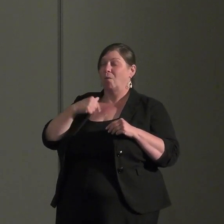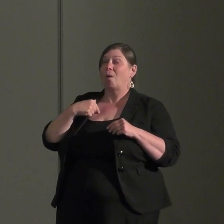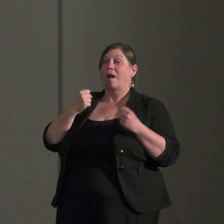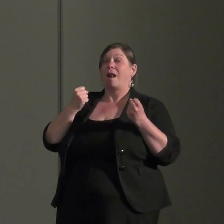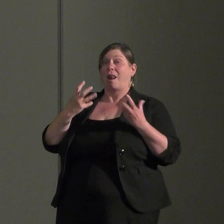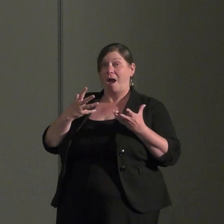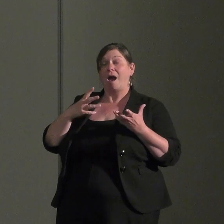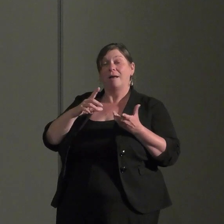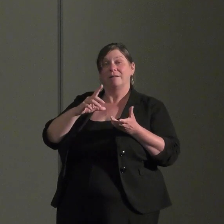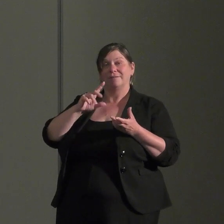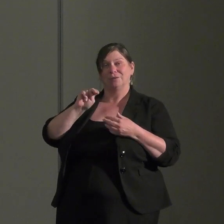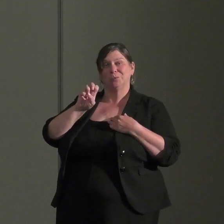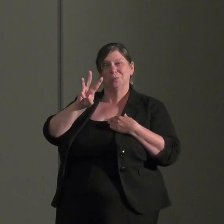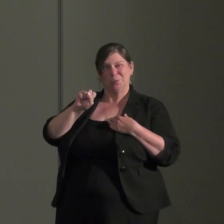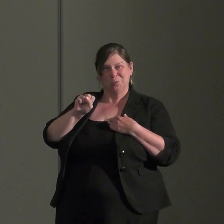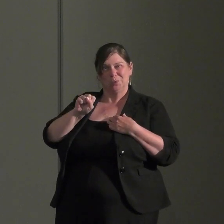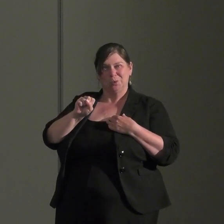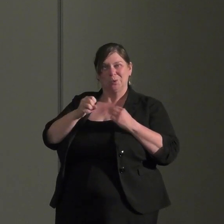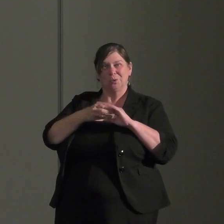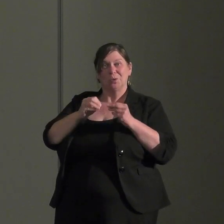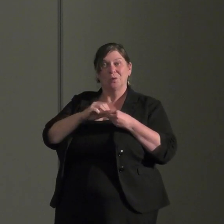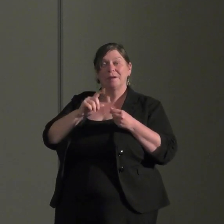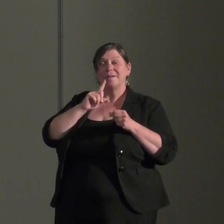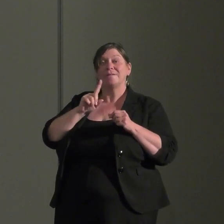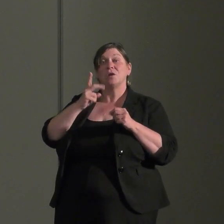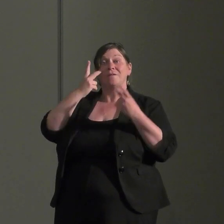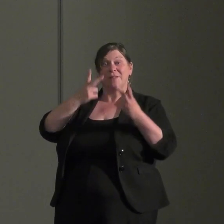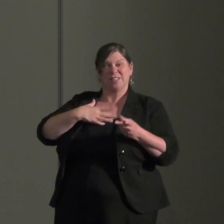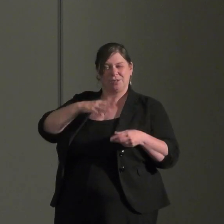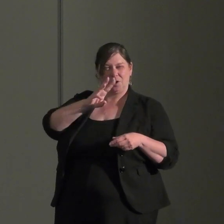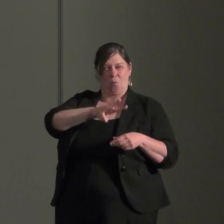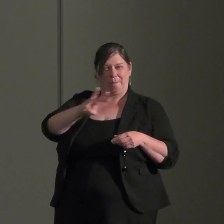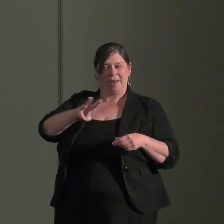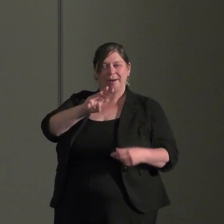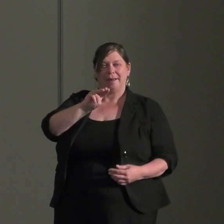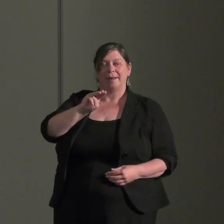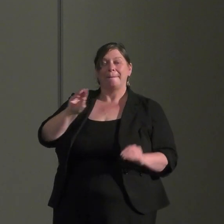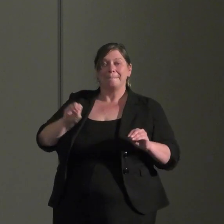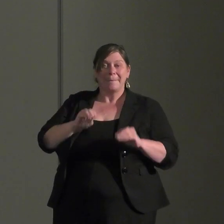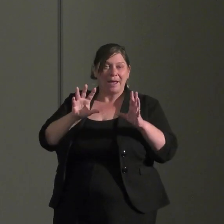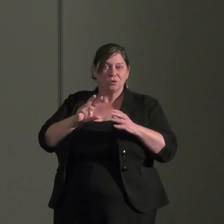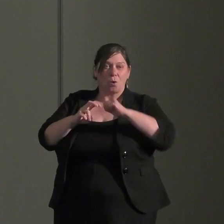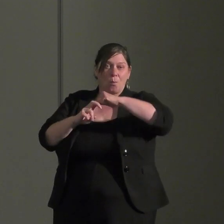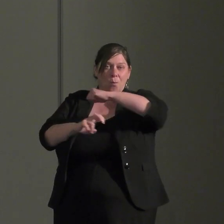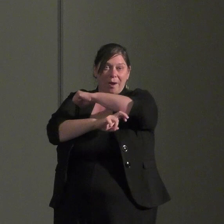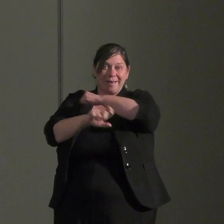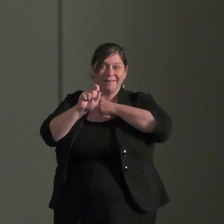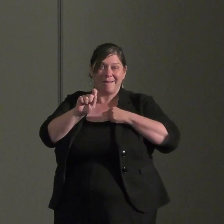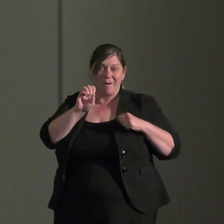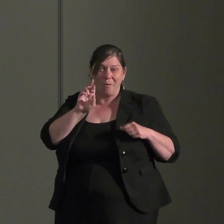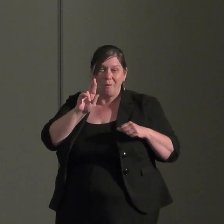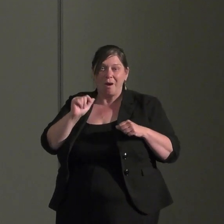stories, etcetera. You visit magical bridge.org you could enjoy how we were